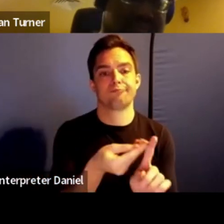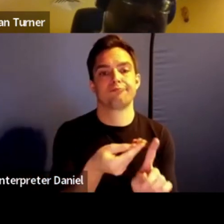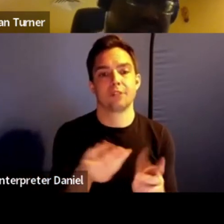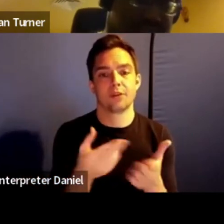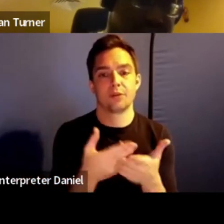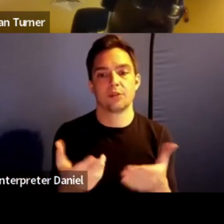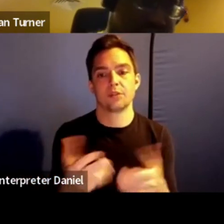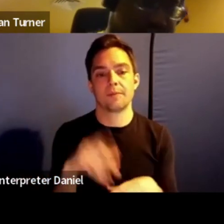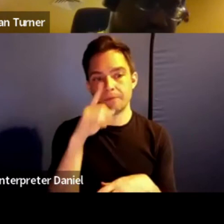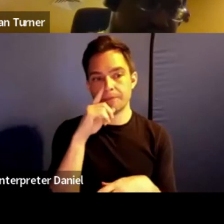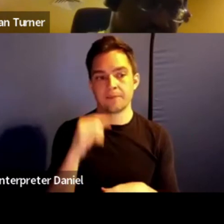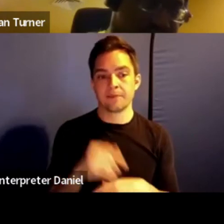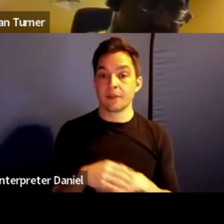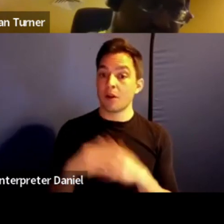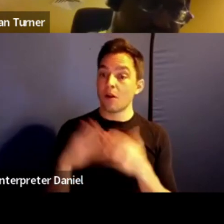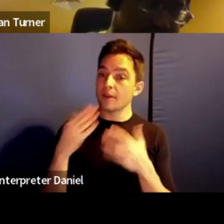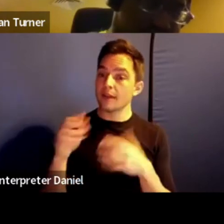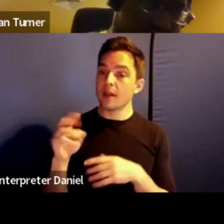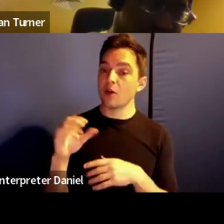Erica. What's the Pat, would you like to?